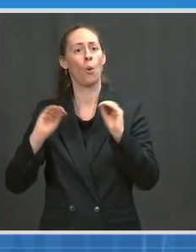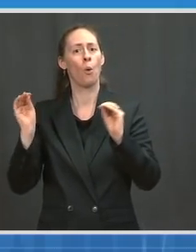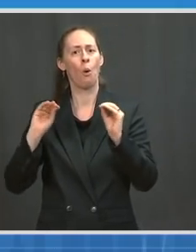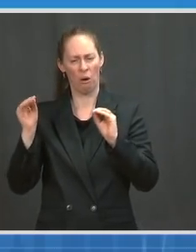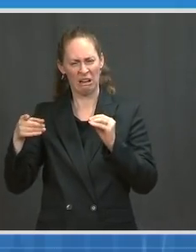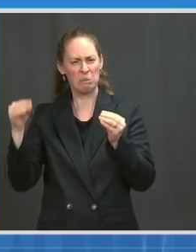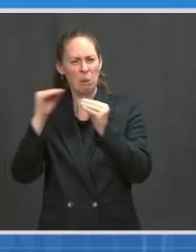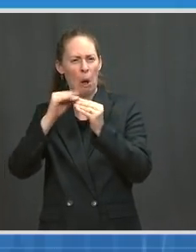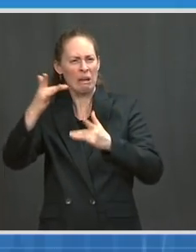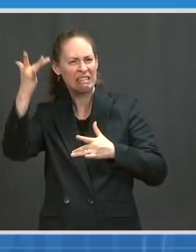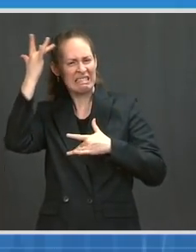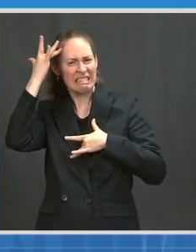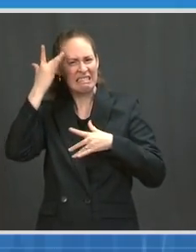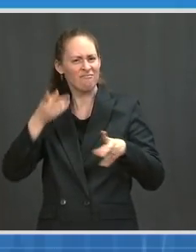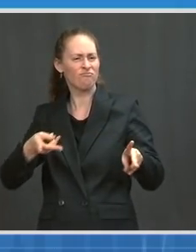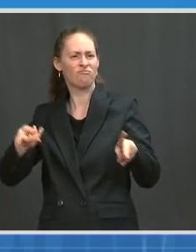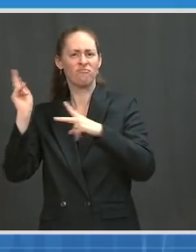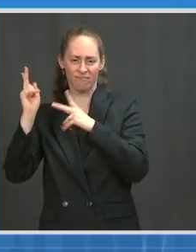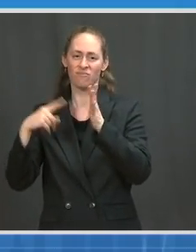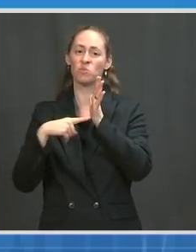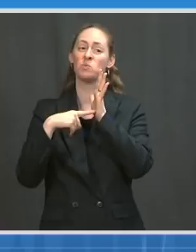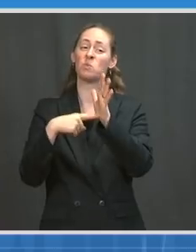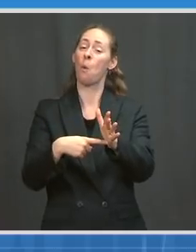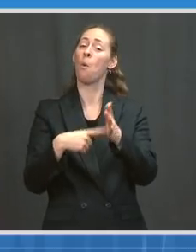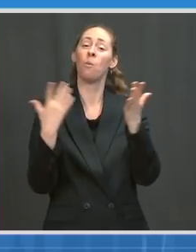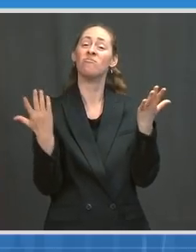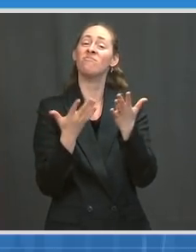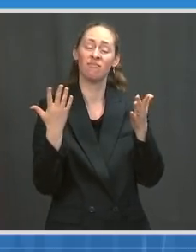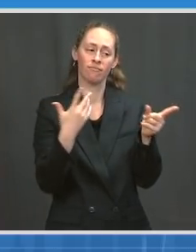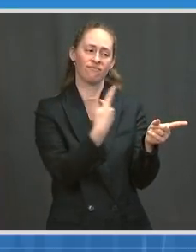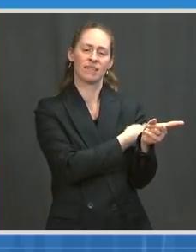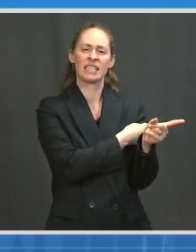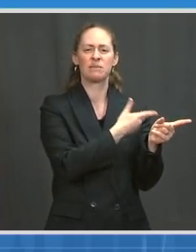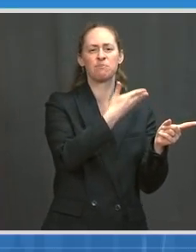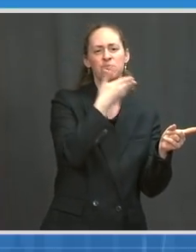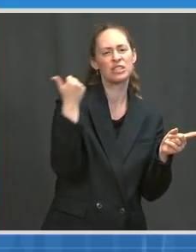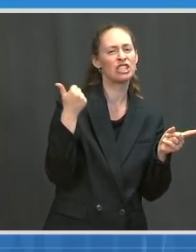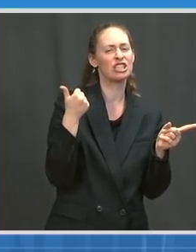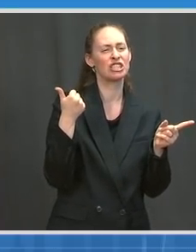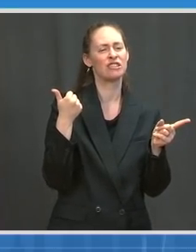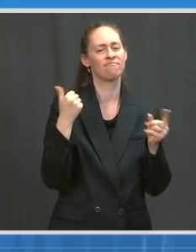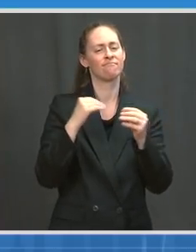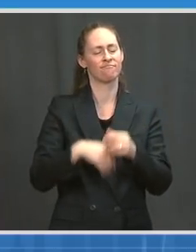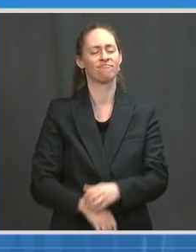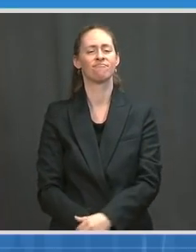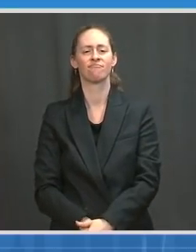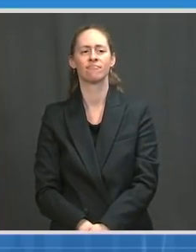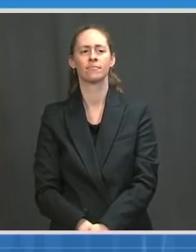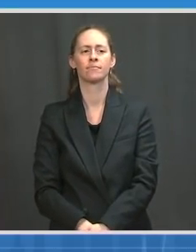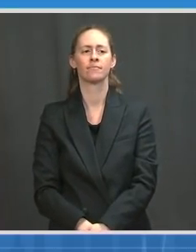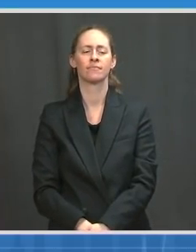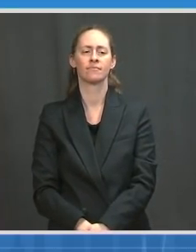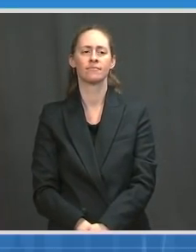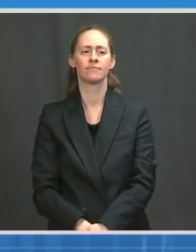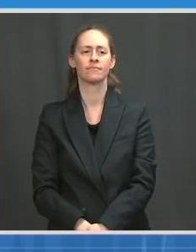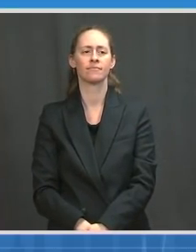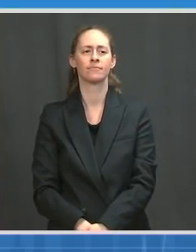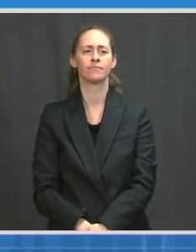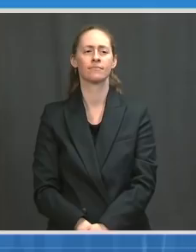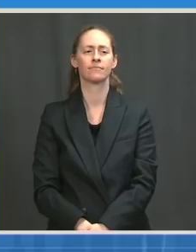Next slide. If you take a look now at what happens if you have prior infection and then you get vaccinated.